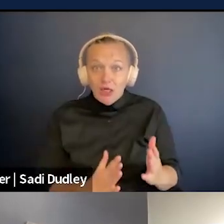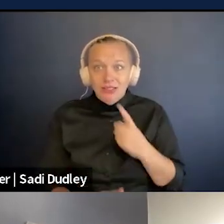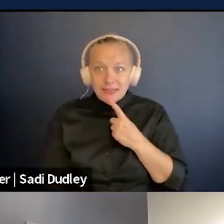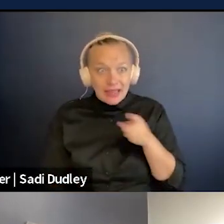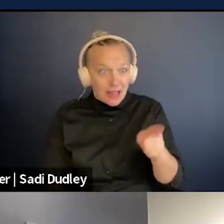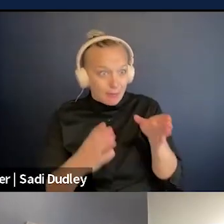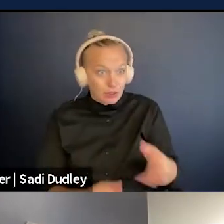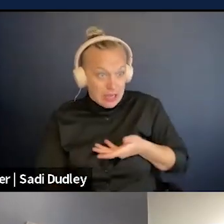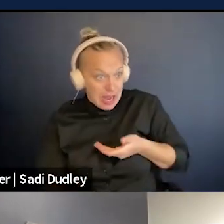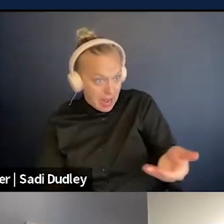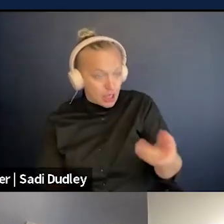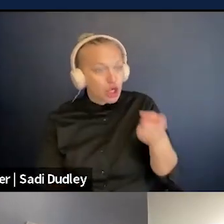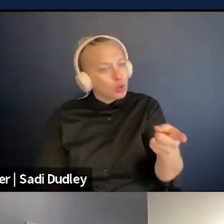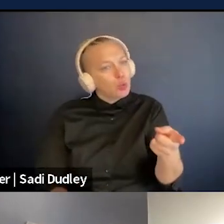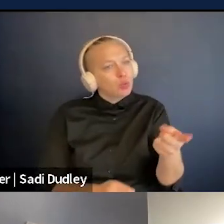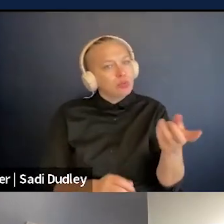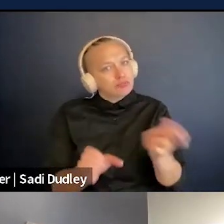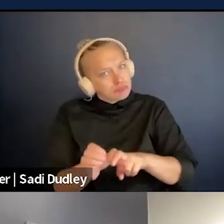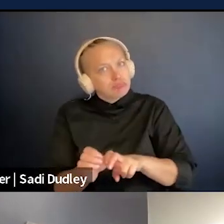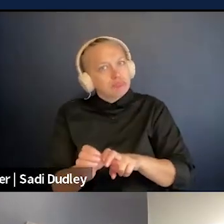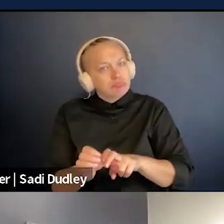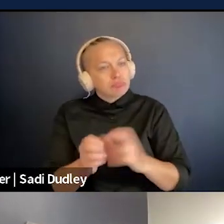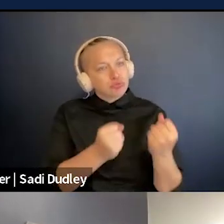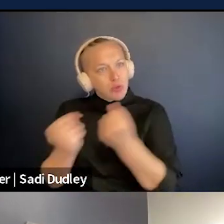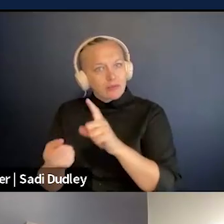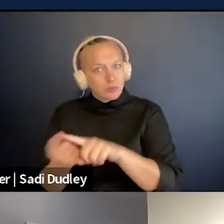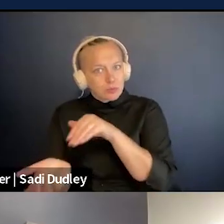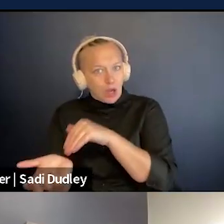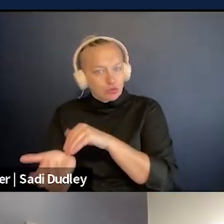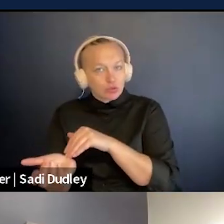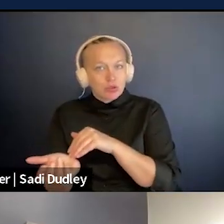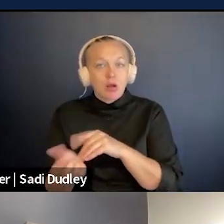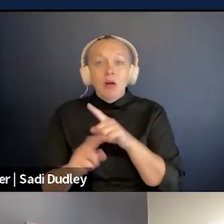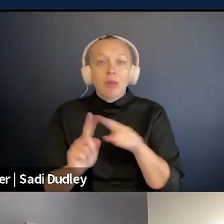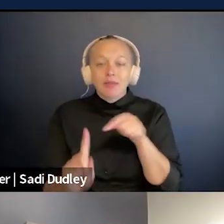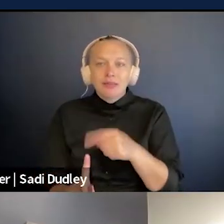And they, you know, the person who's chiropriately impaired, he won't or she won't understand.